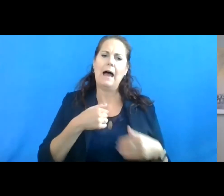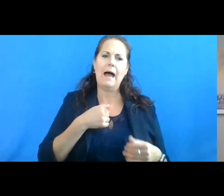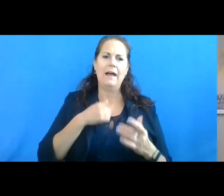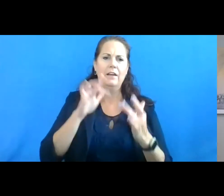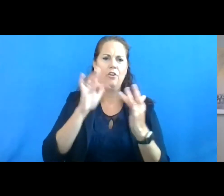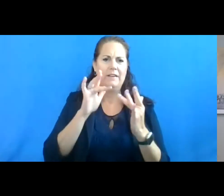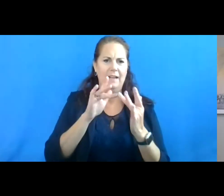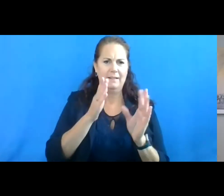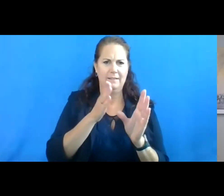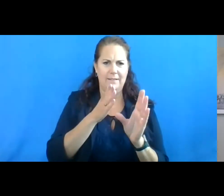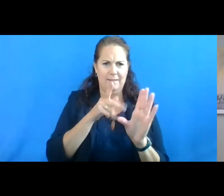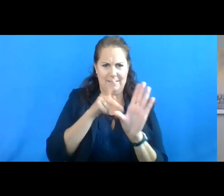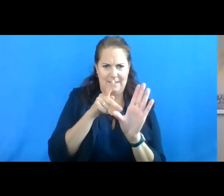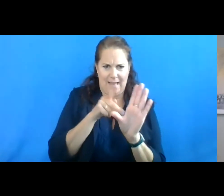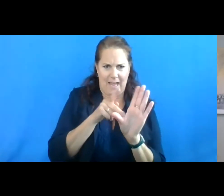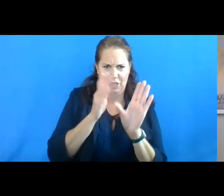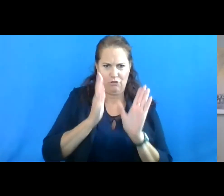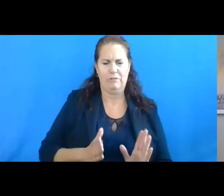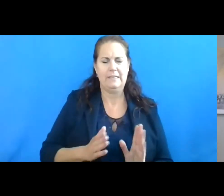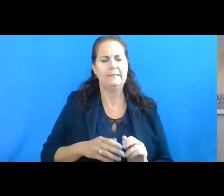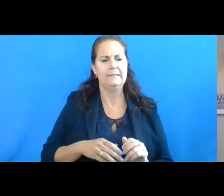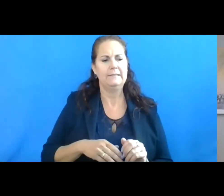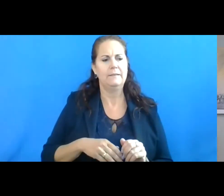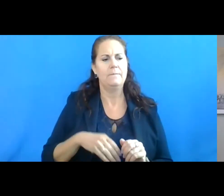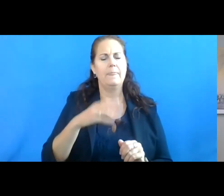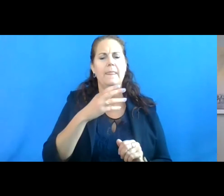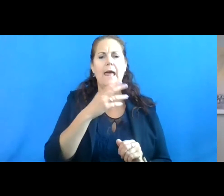She’s a neuroscientist, Ruth Lanius. I said, “Ruth, I'm in trouble.